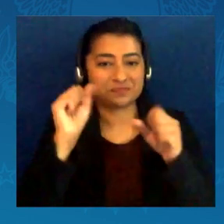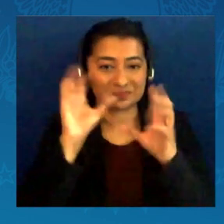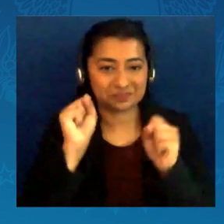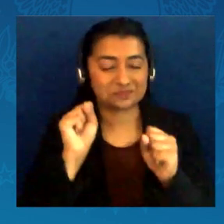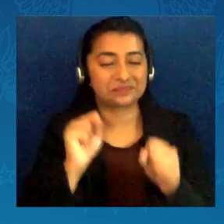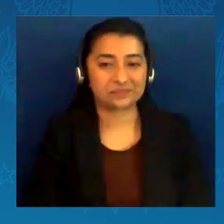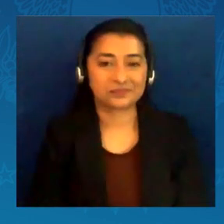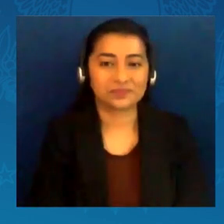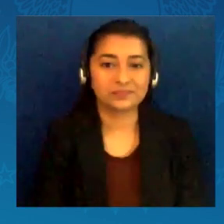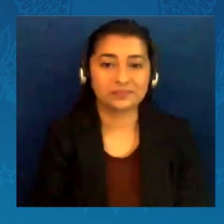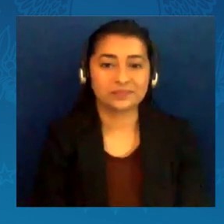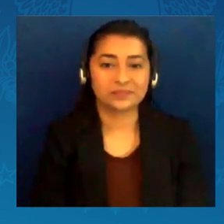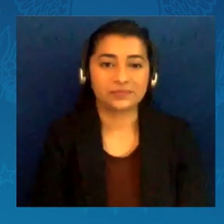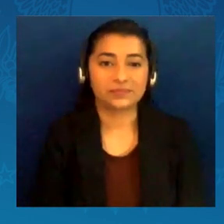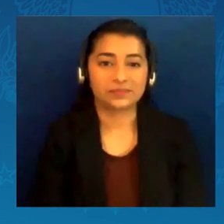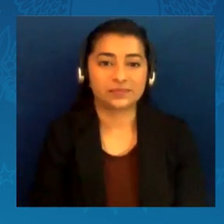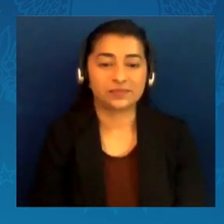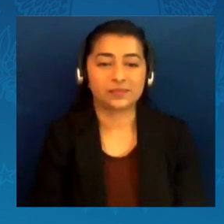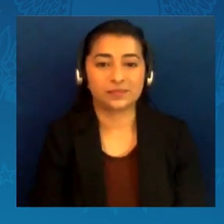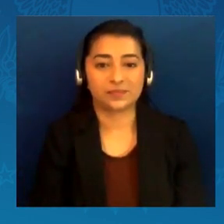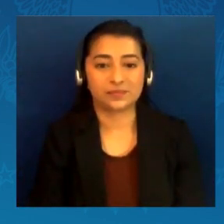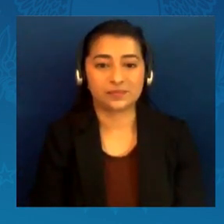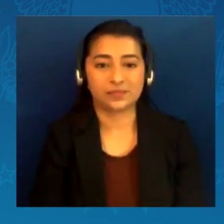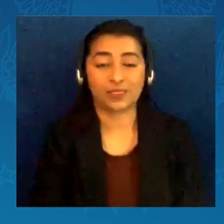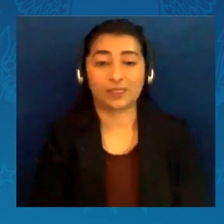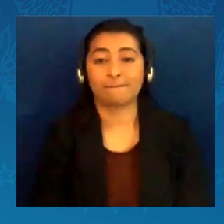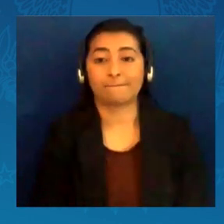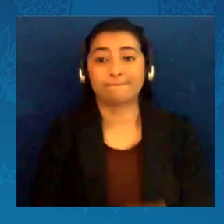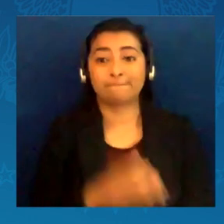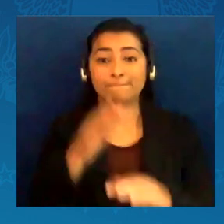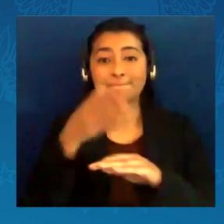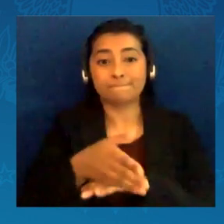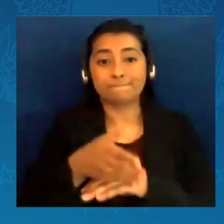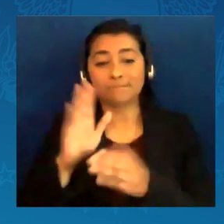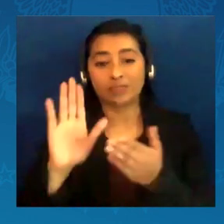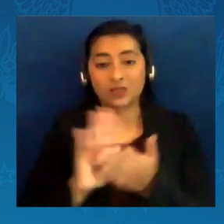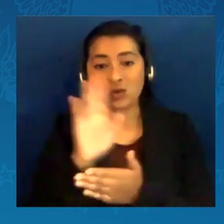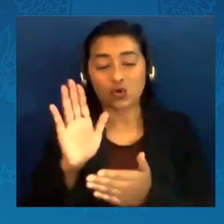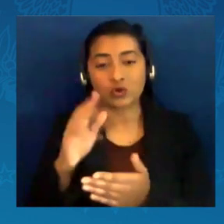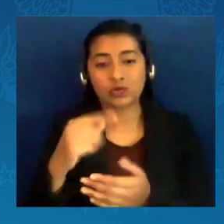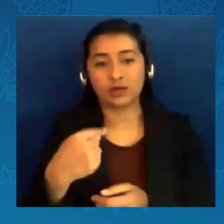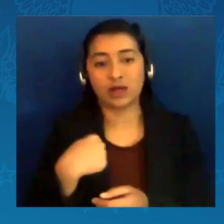Male Speaker: So after college, I want to spend maybe a year or two abroad